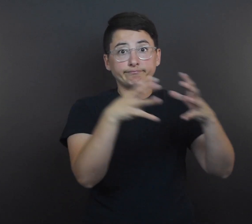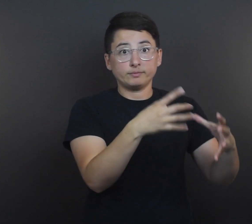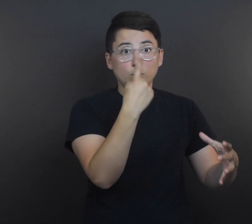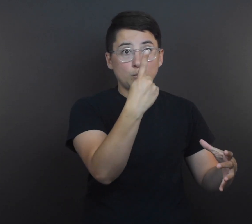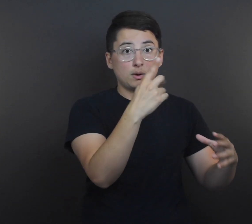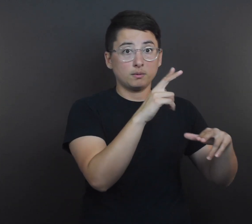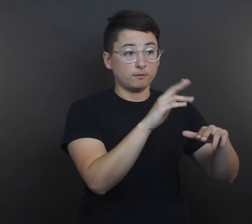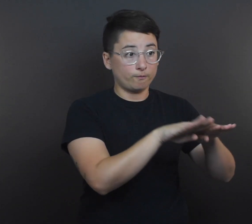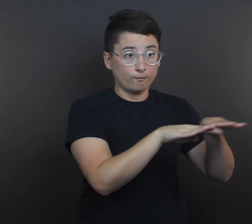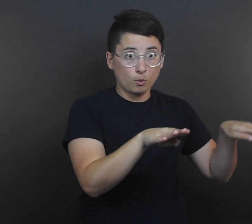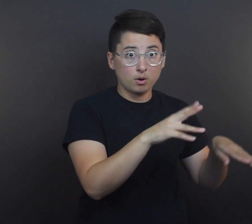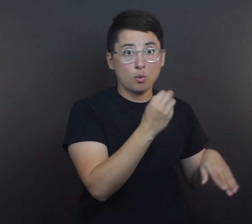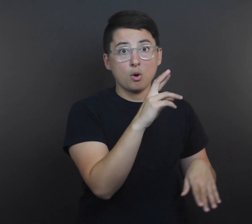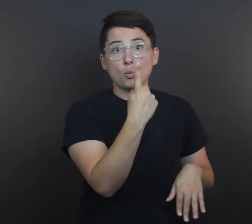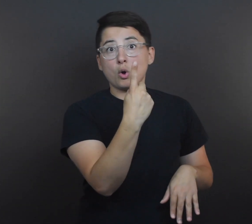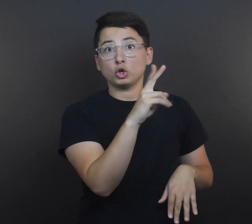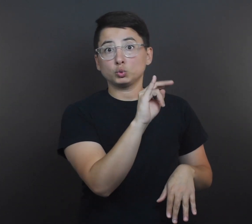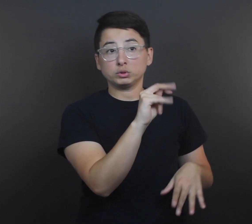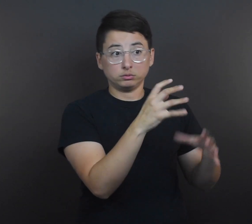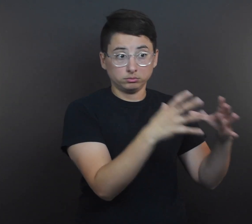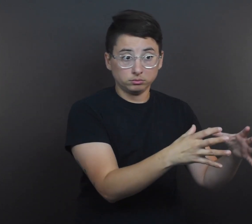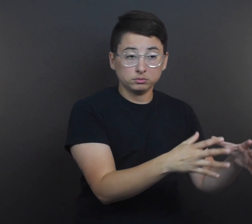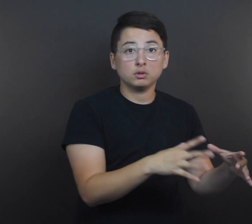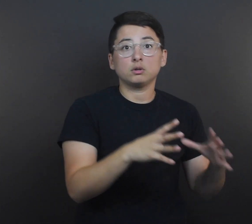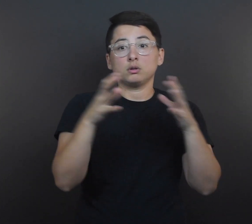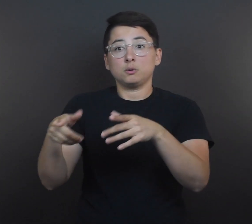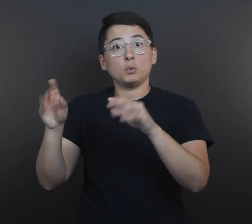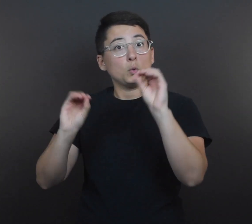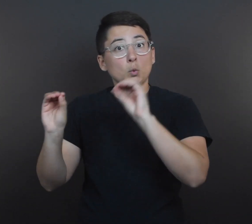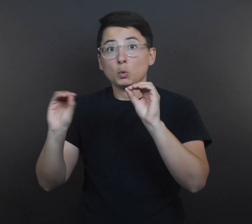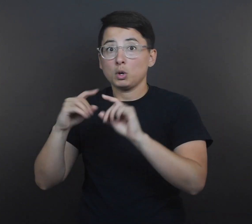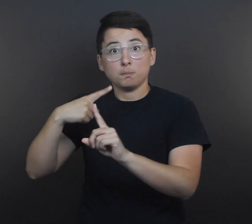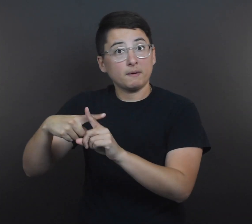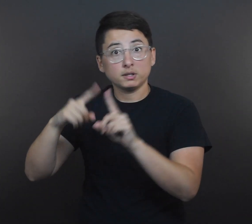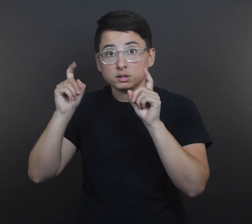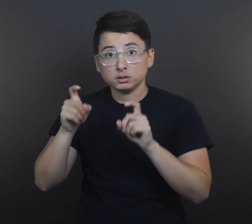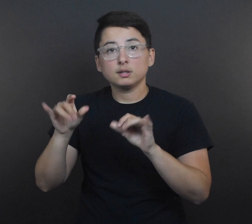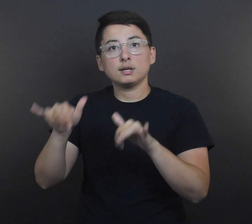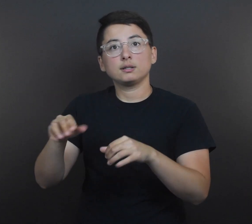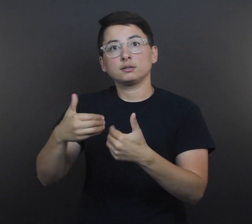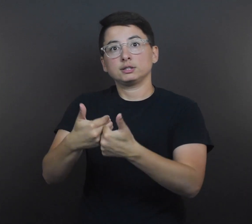‘Are you able to place all the people infected with COVID-19 on one floor or one unit,